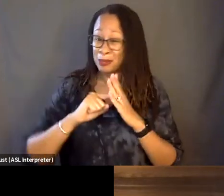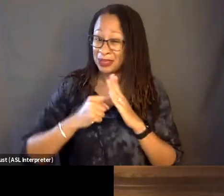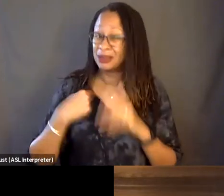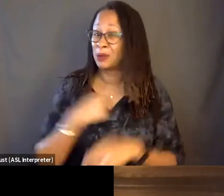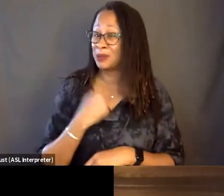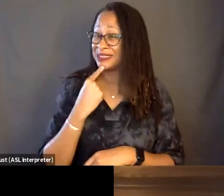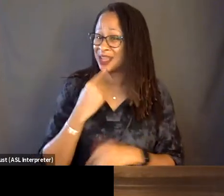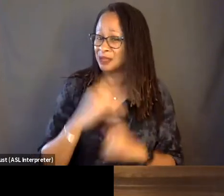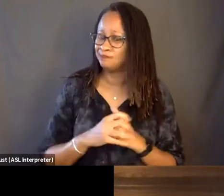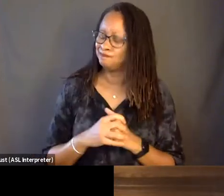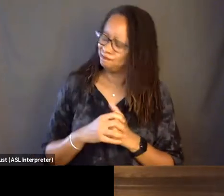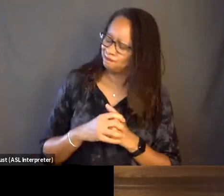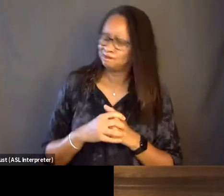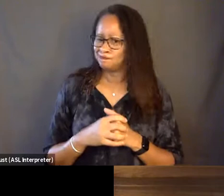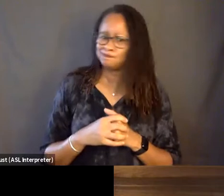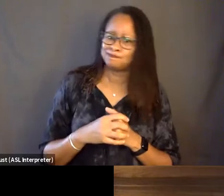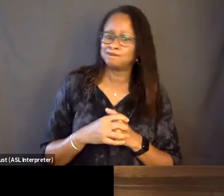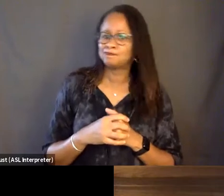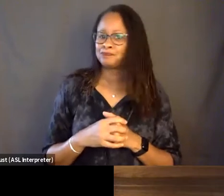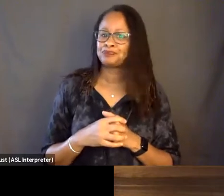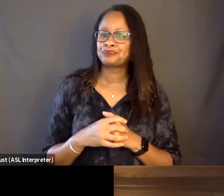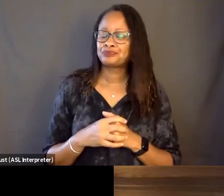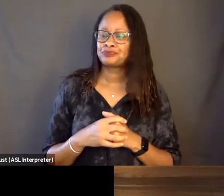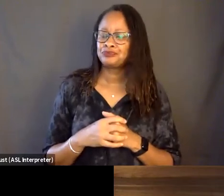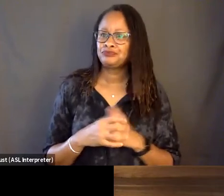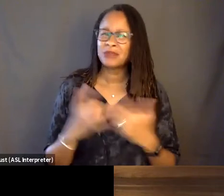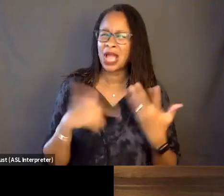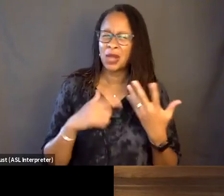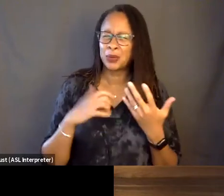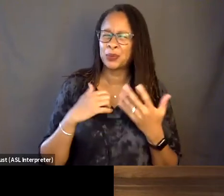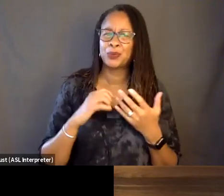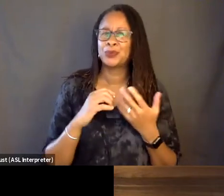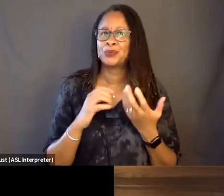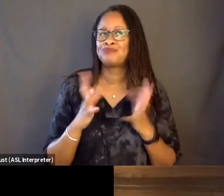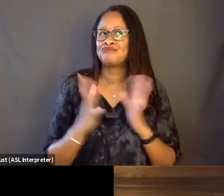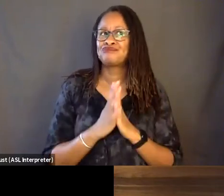how do we craft what feels like a feature thriller